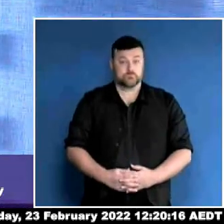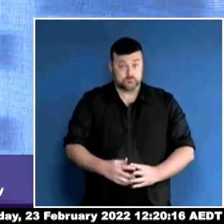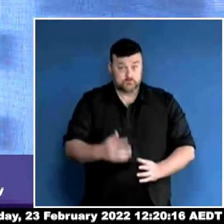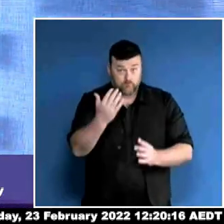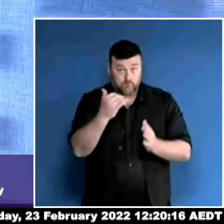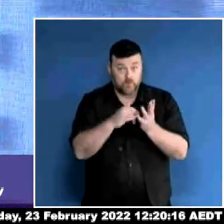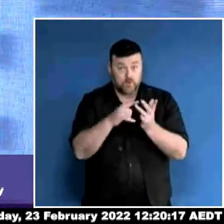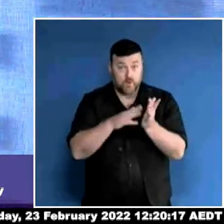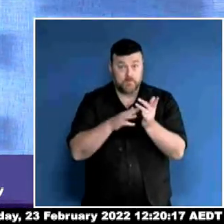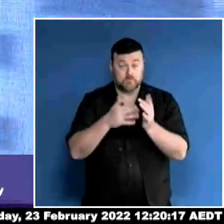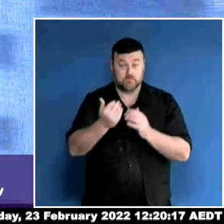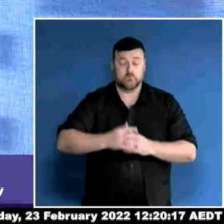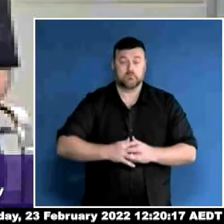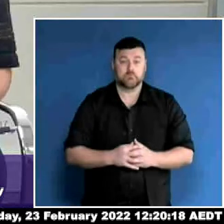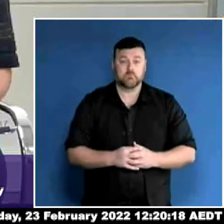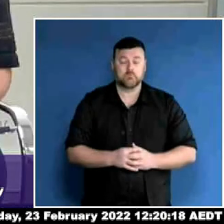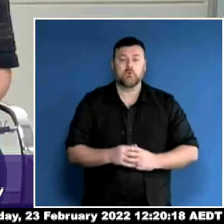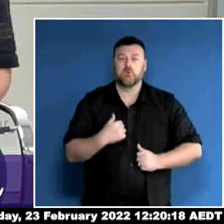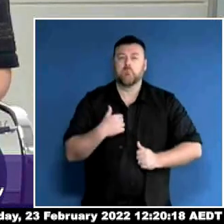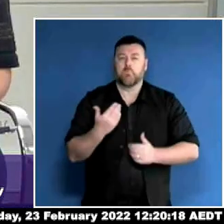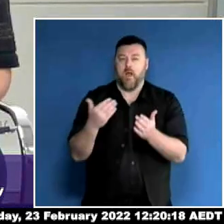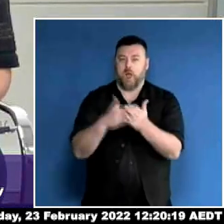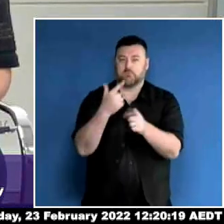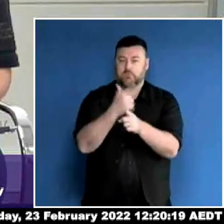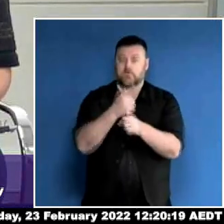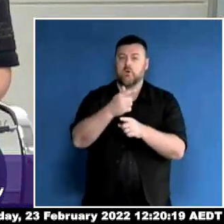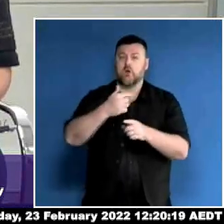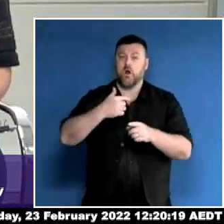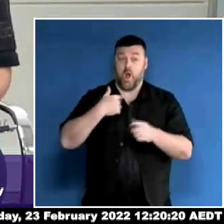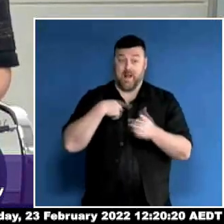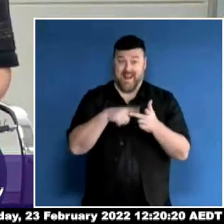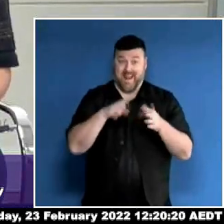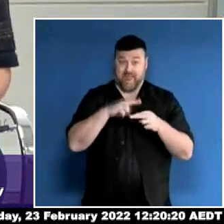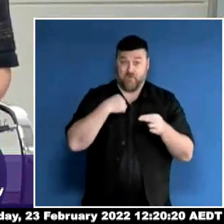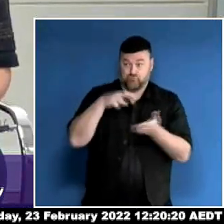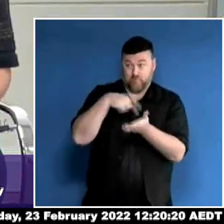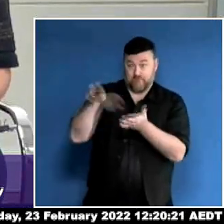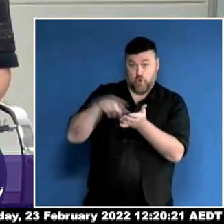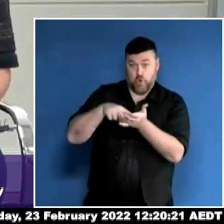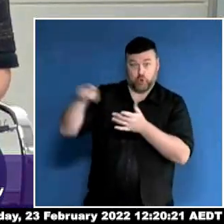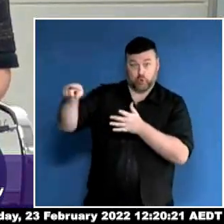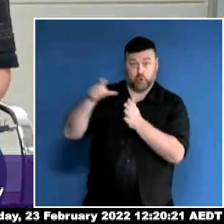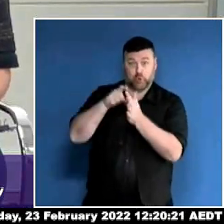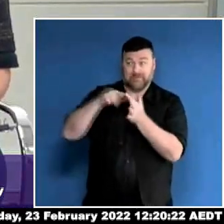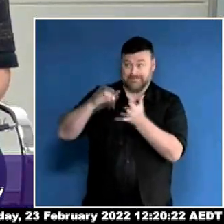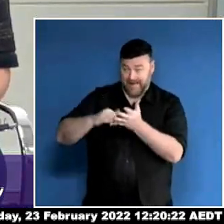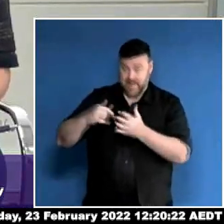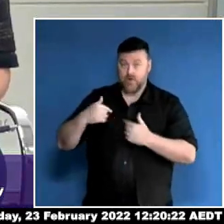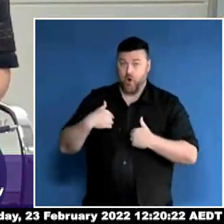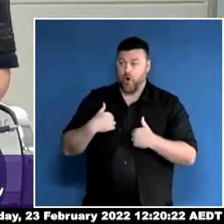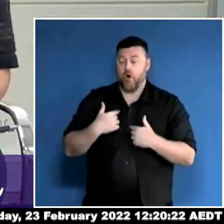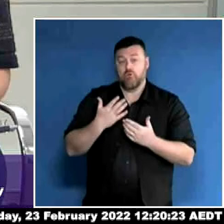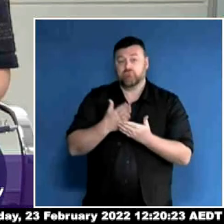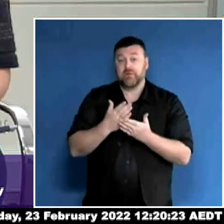When we're trying to recommend people, I've had situations where the same organisation -